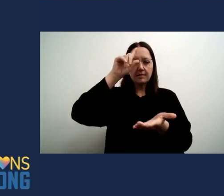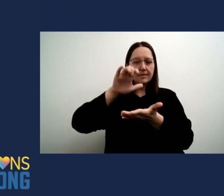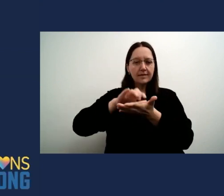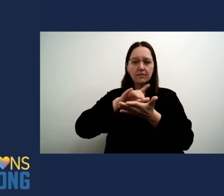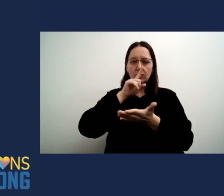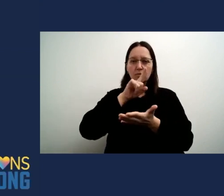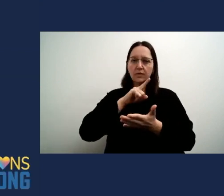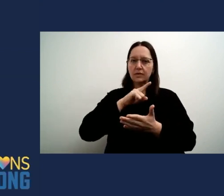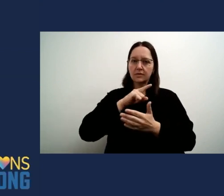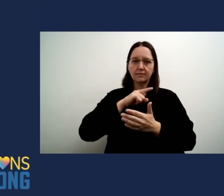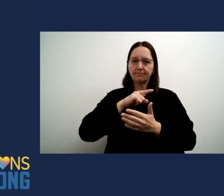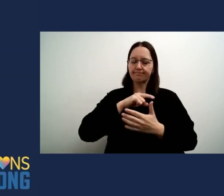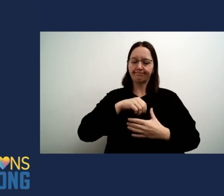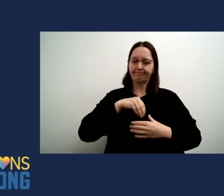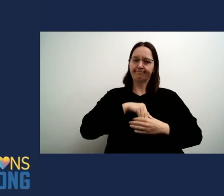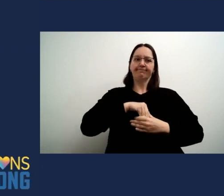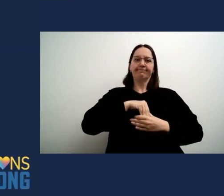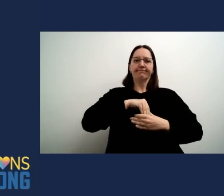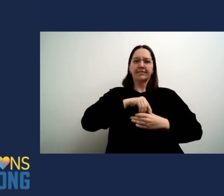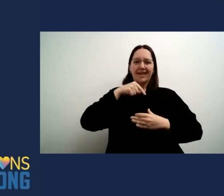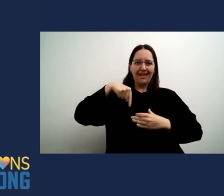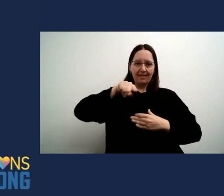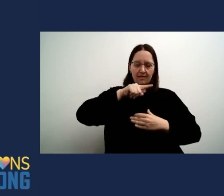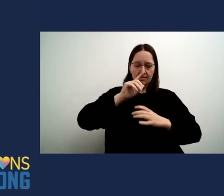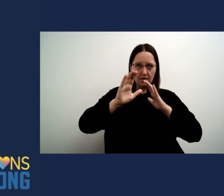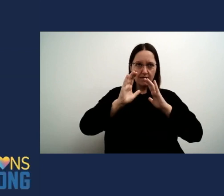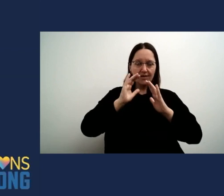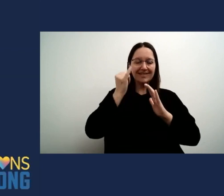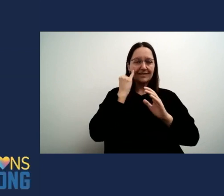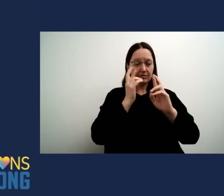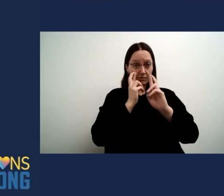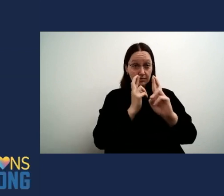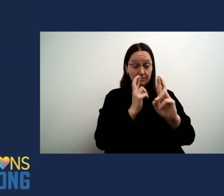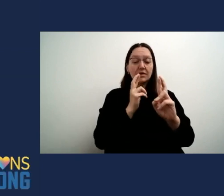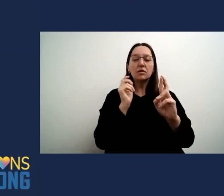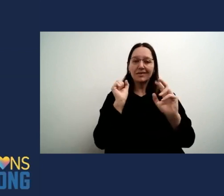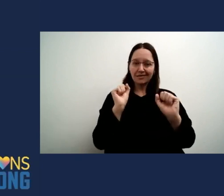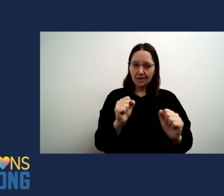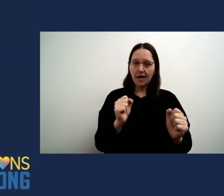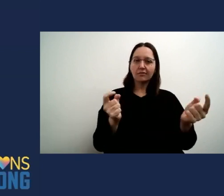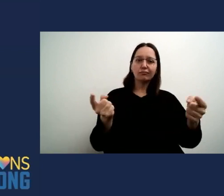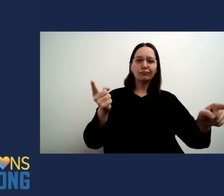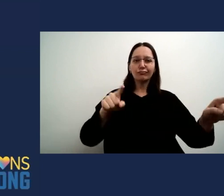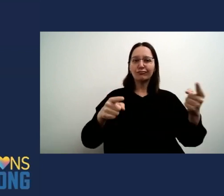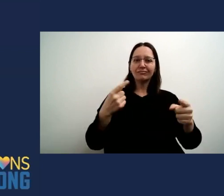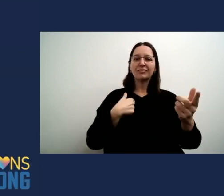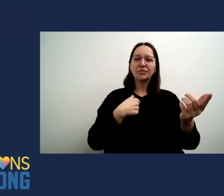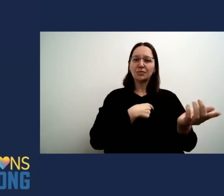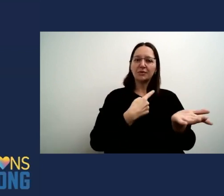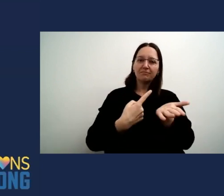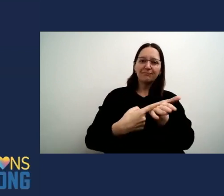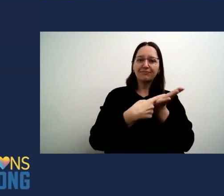interdisciplinary research initiatives to foster collaboration, and foster